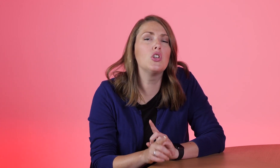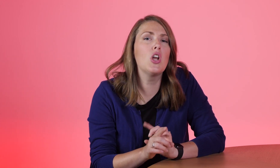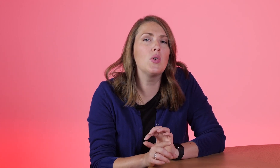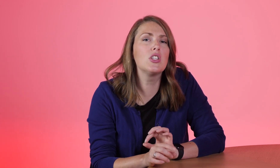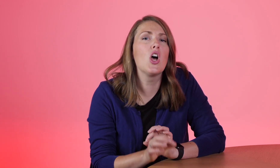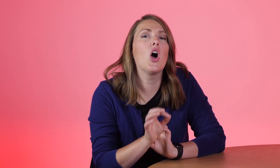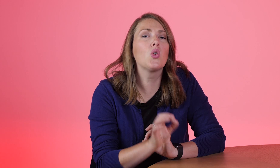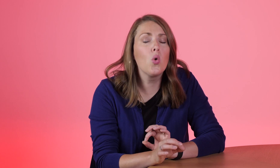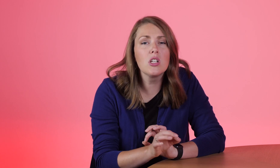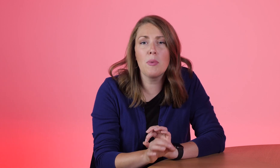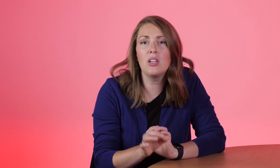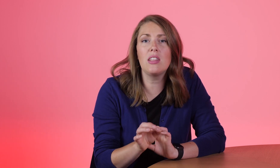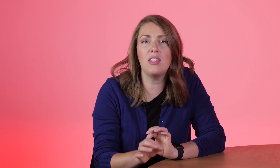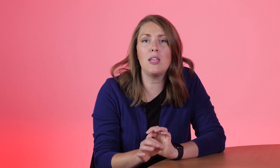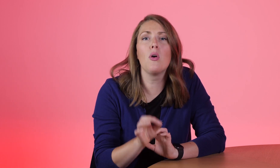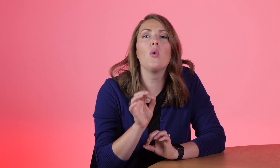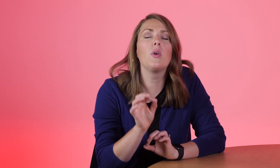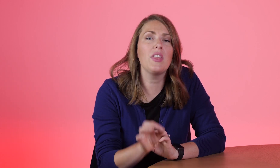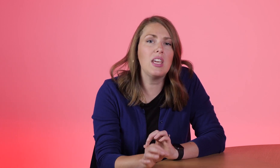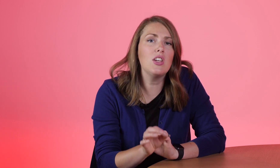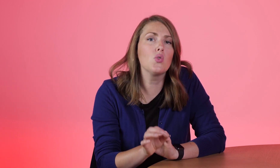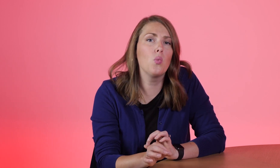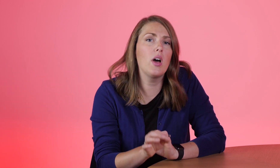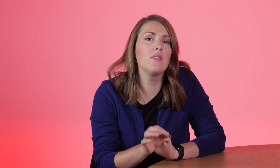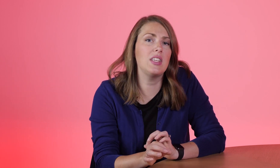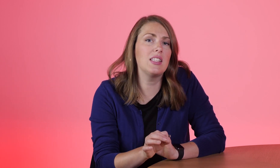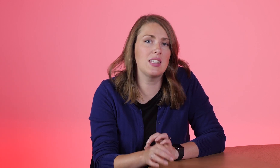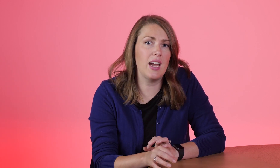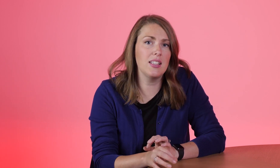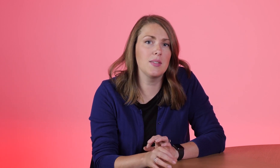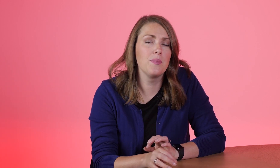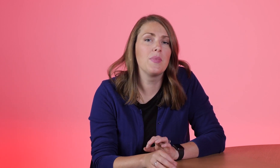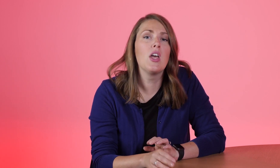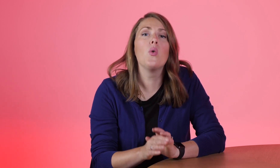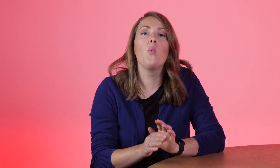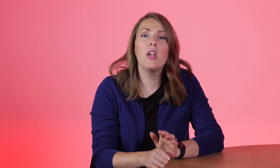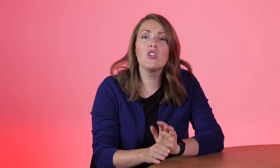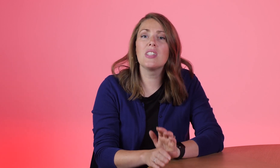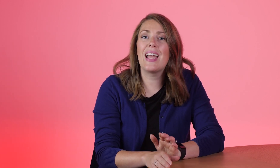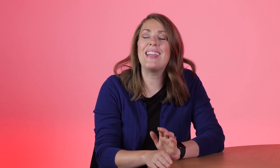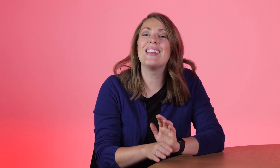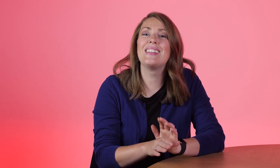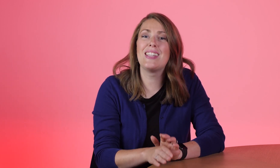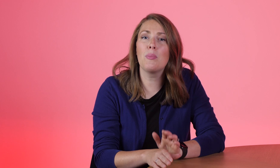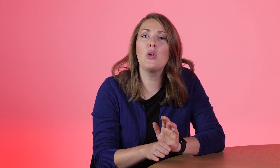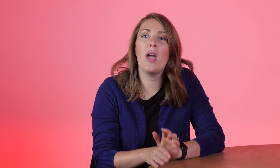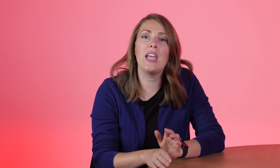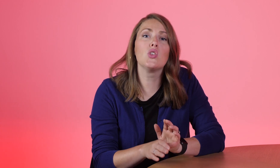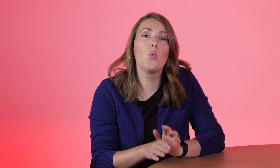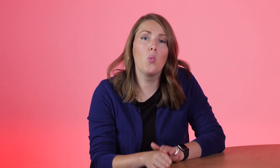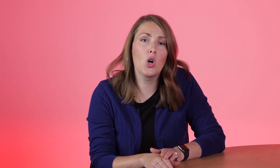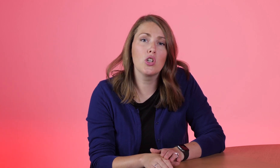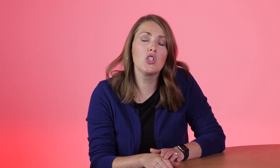to notice a corresponding theme with each one of these signs when you're signing wh